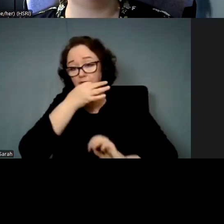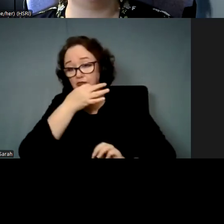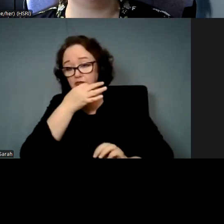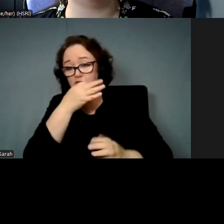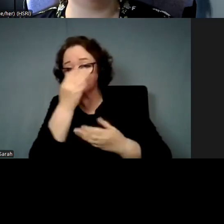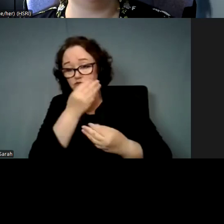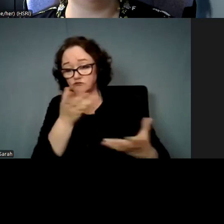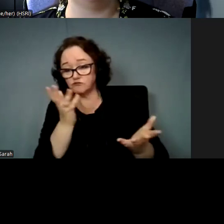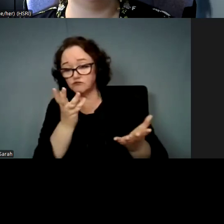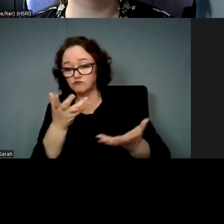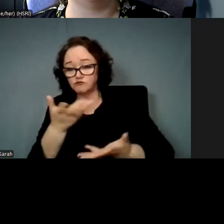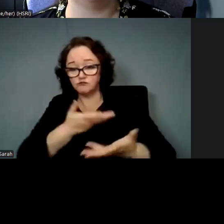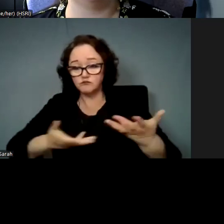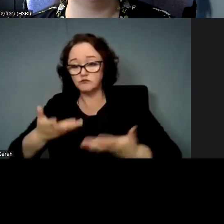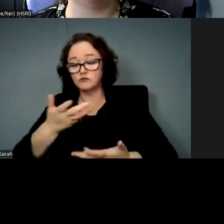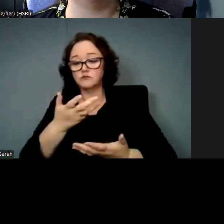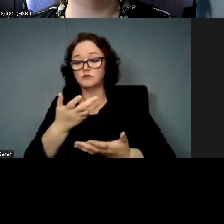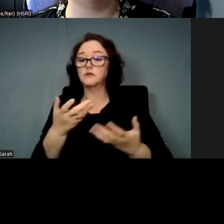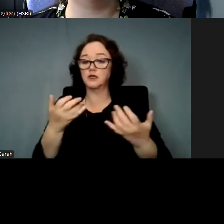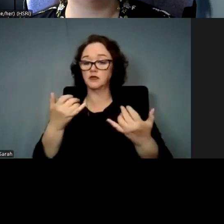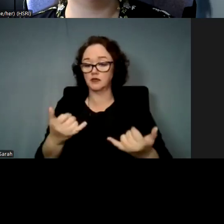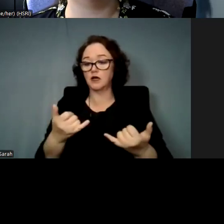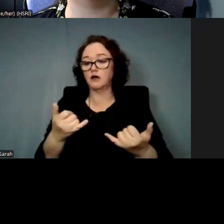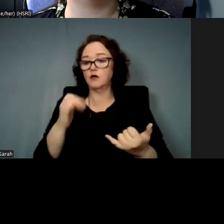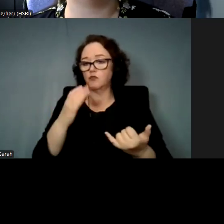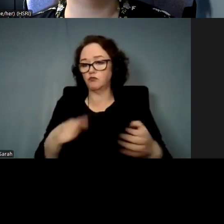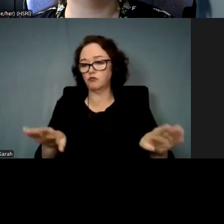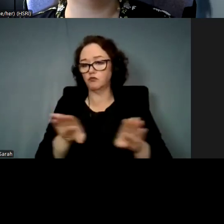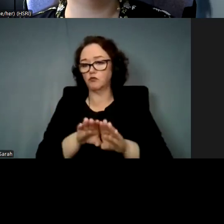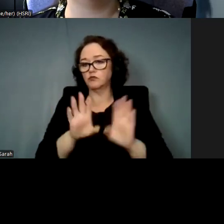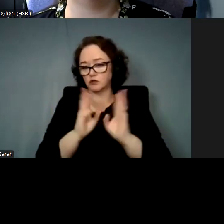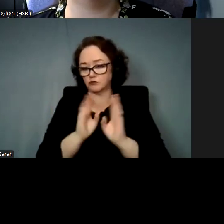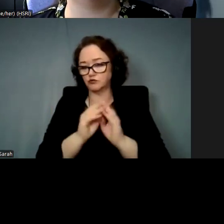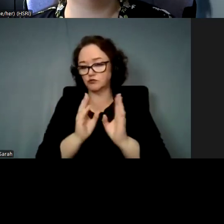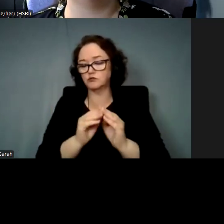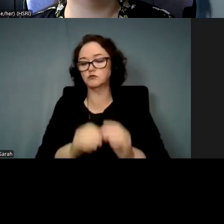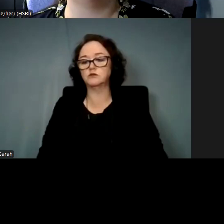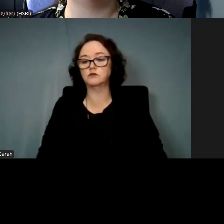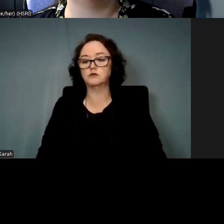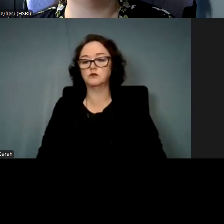We'll move now to close out the session, so I'll put the slides